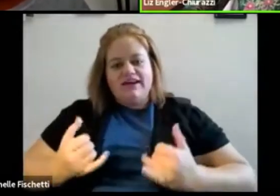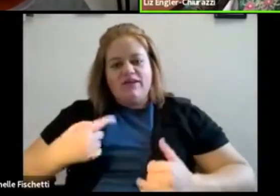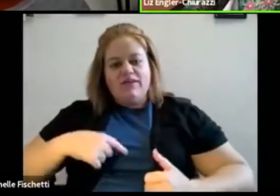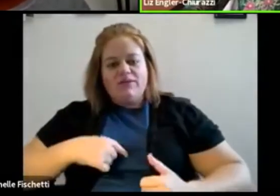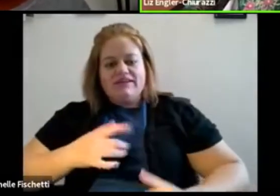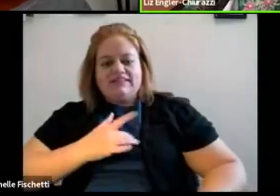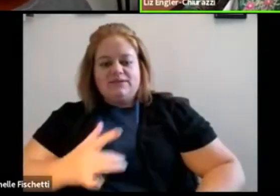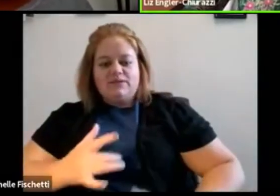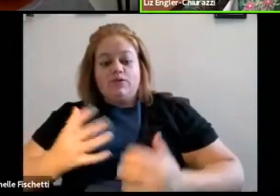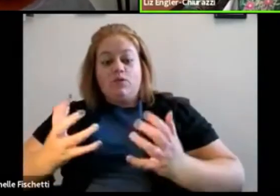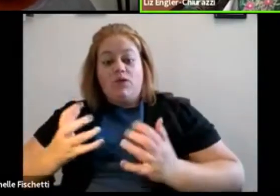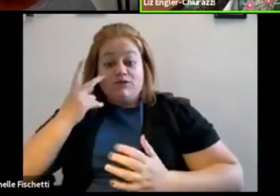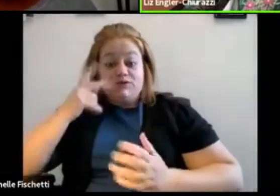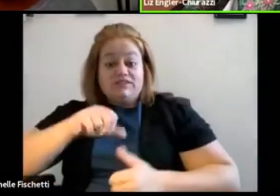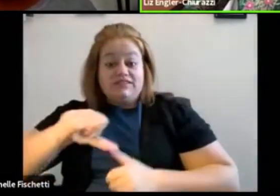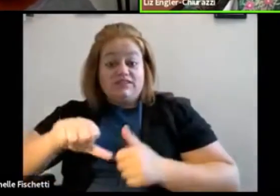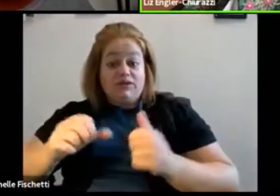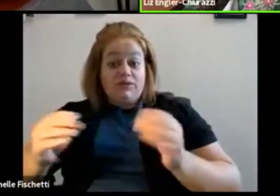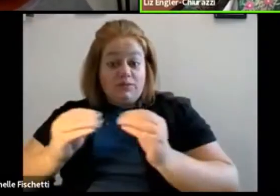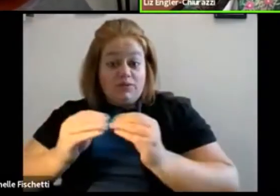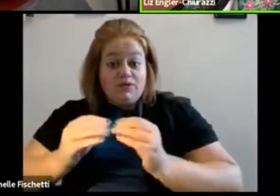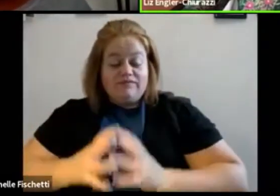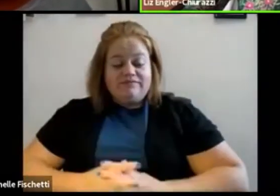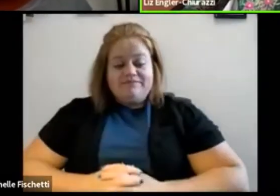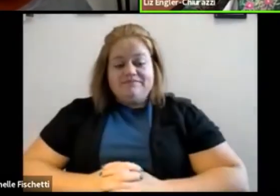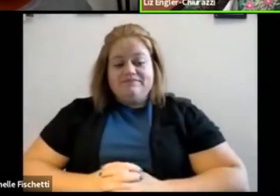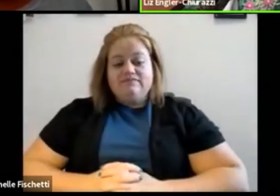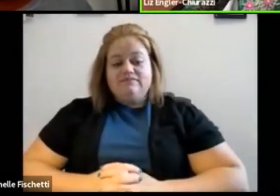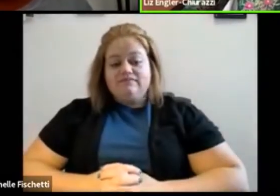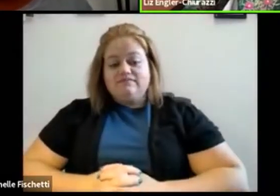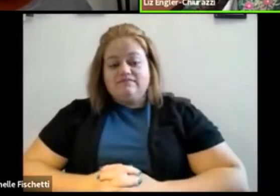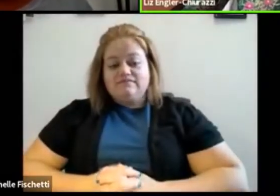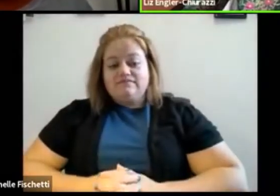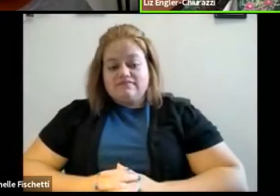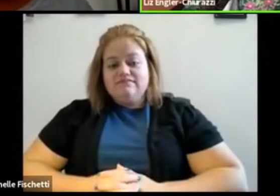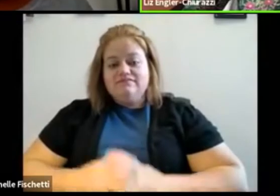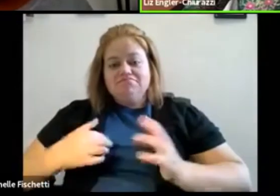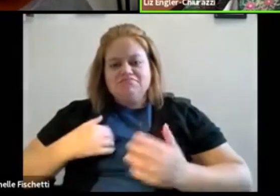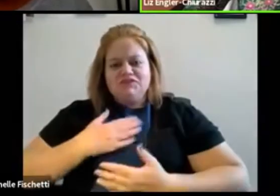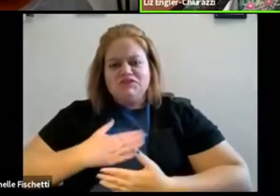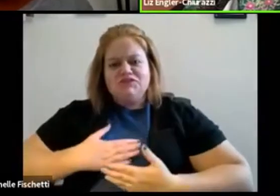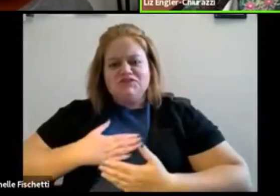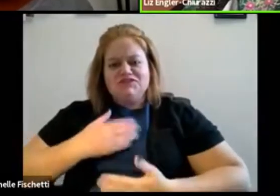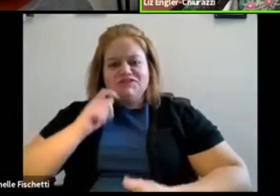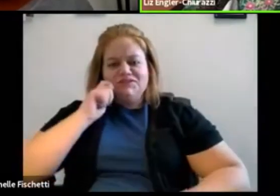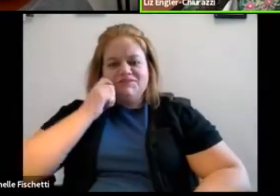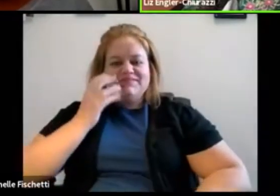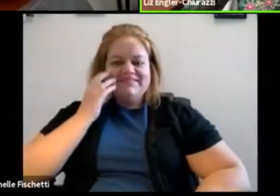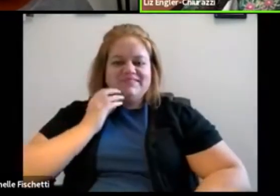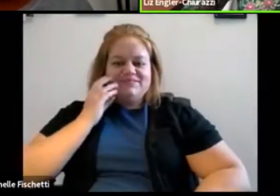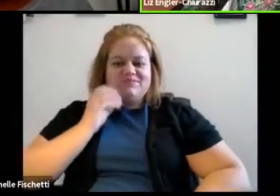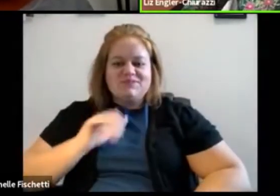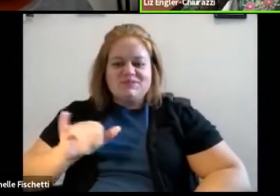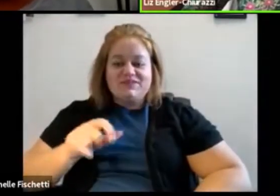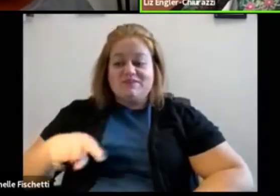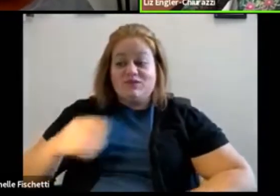like to but really enjoyable experience for anyone who doesn't know the way it